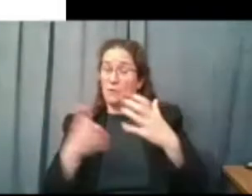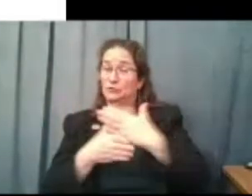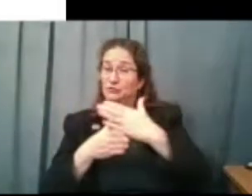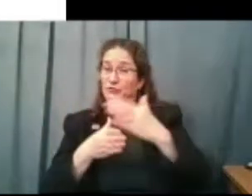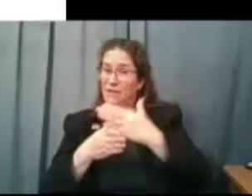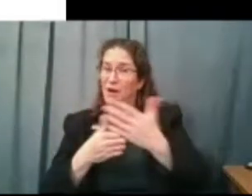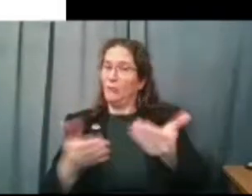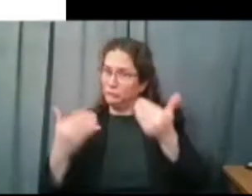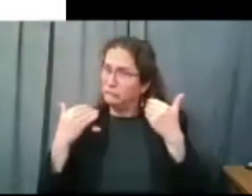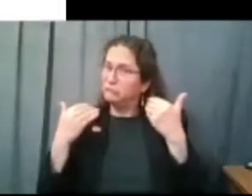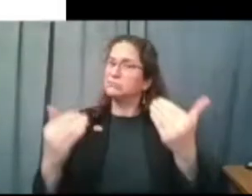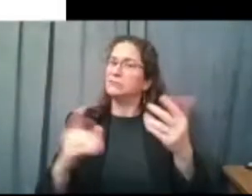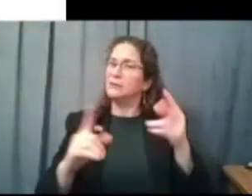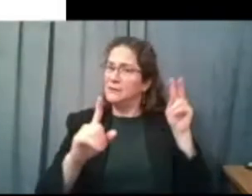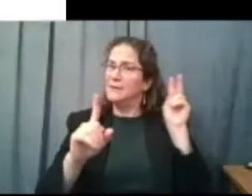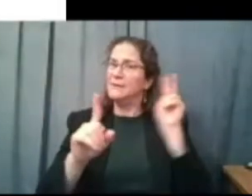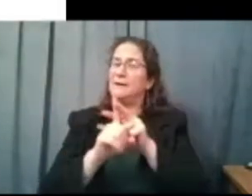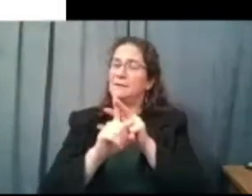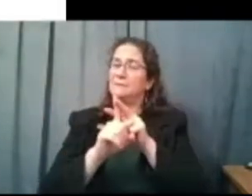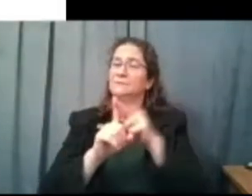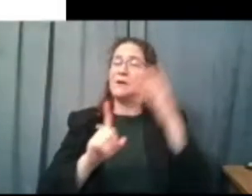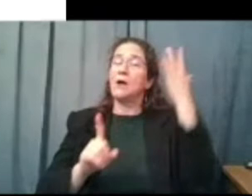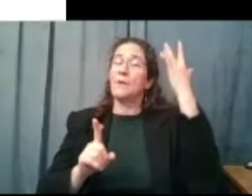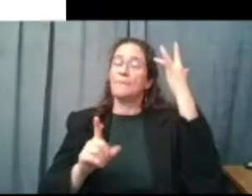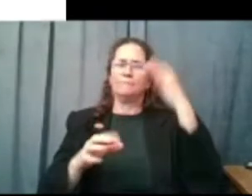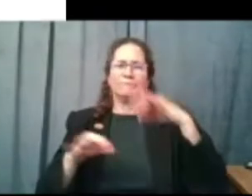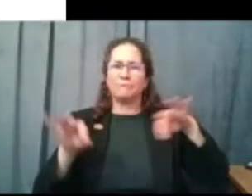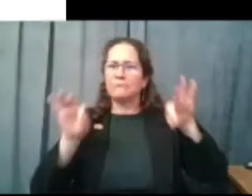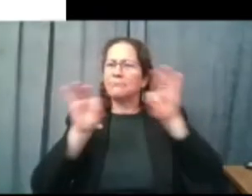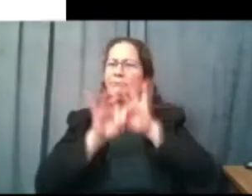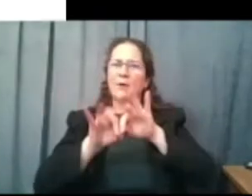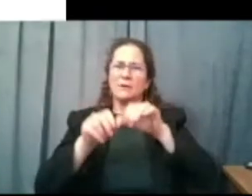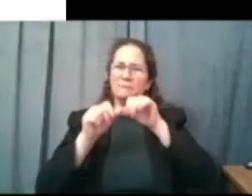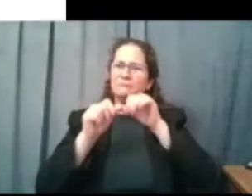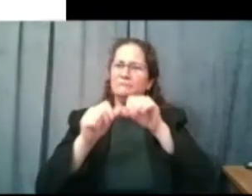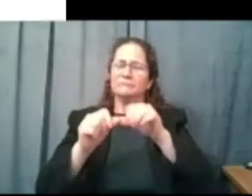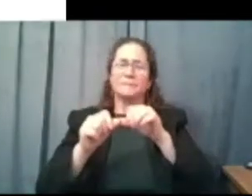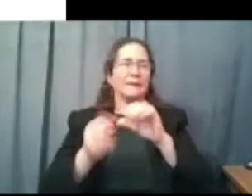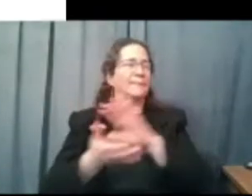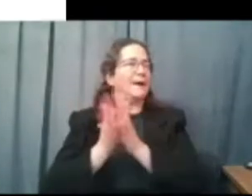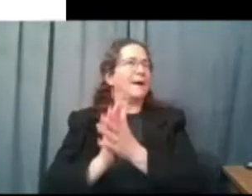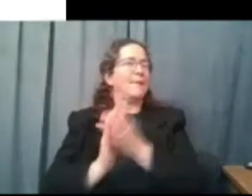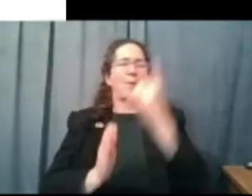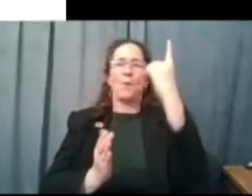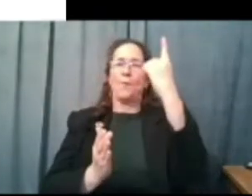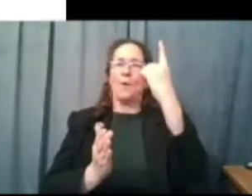want this to be an ongoing, one stop shop that you can for all things checklist.